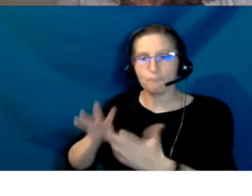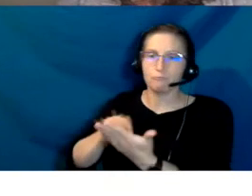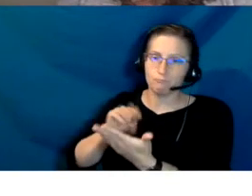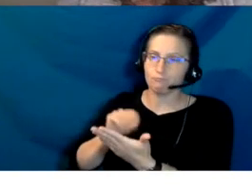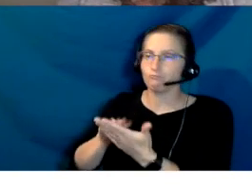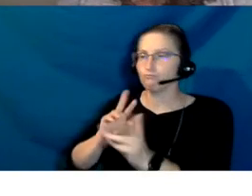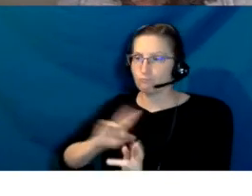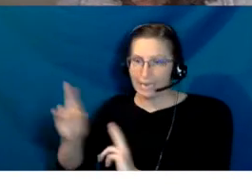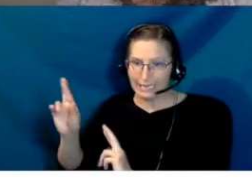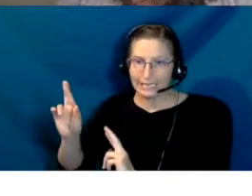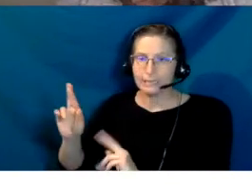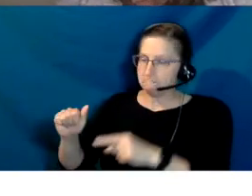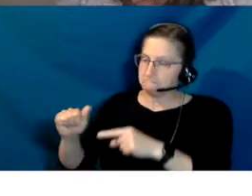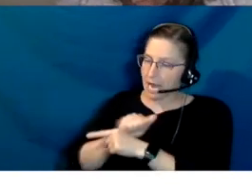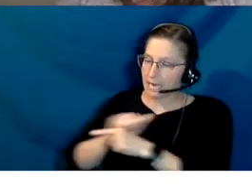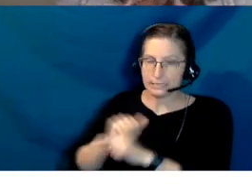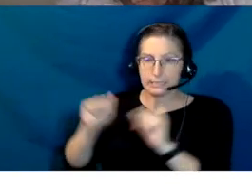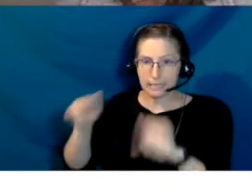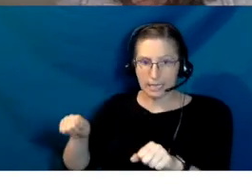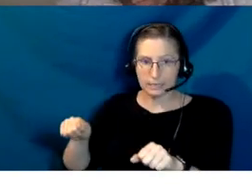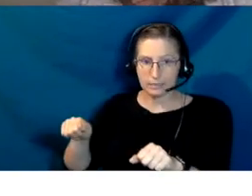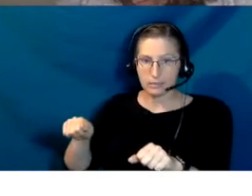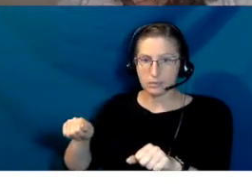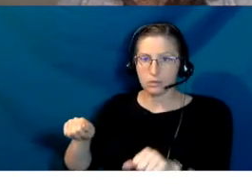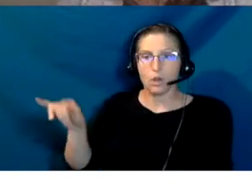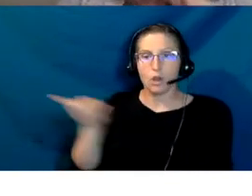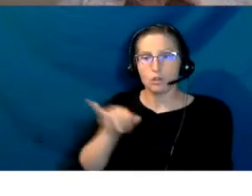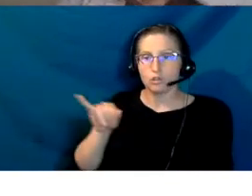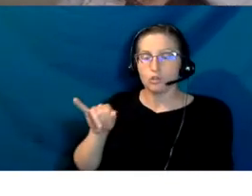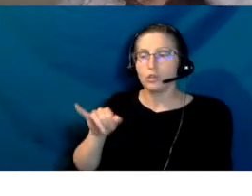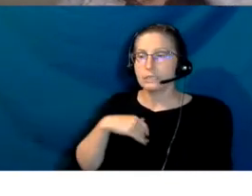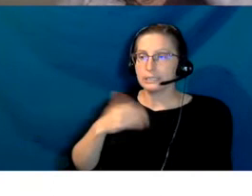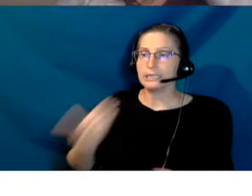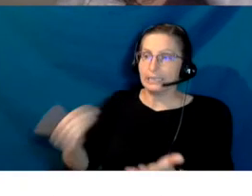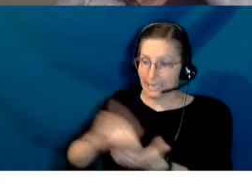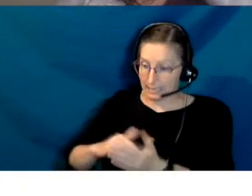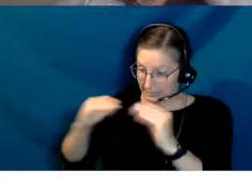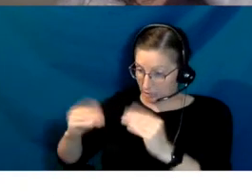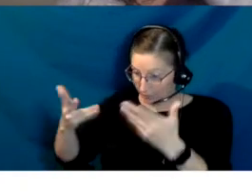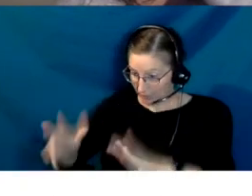lost control. Just to reteach that, and to have a conversation about what could